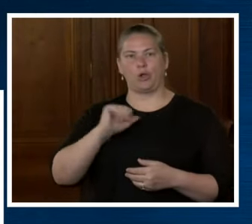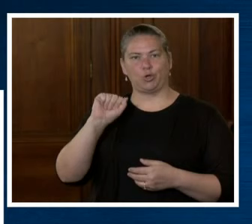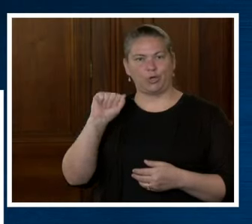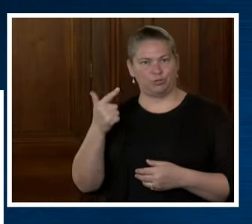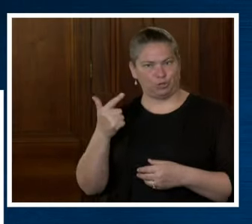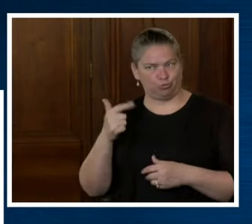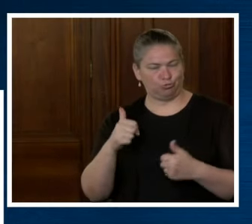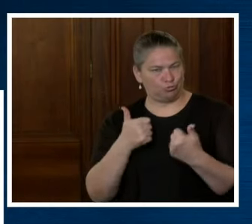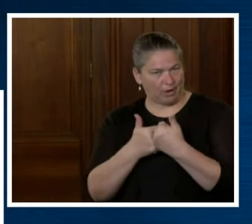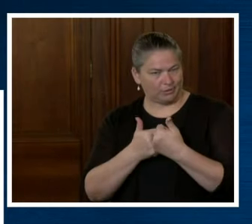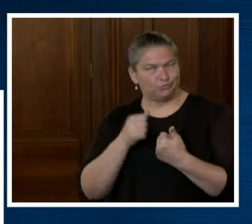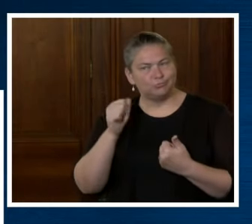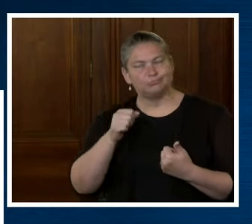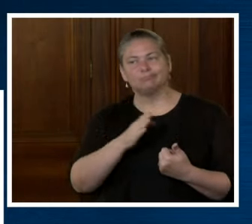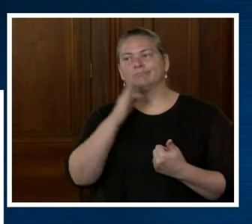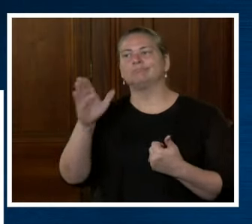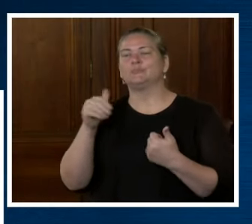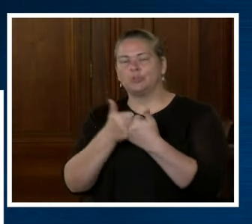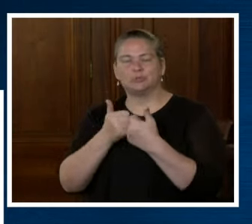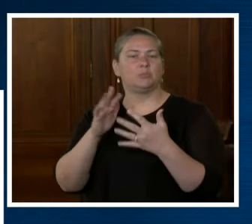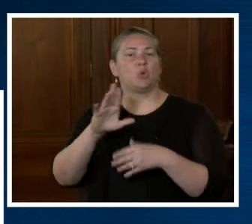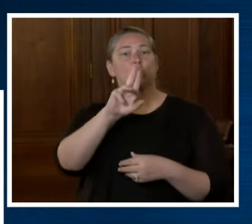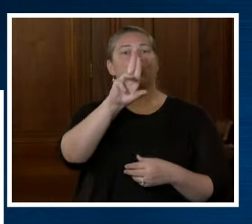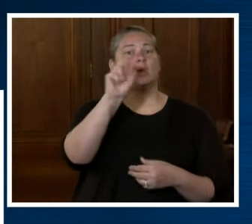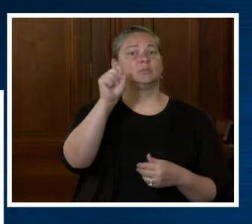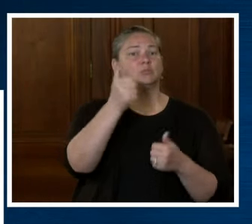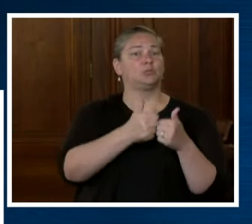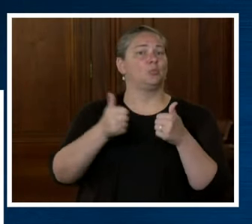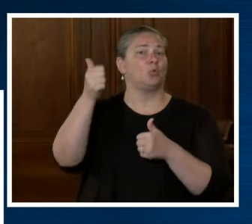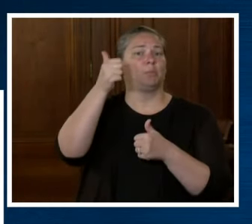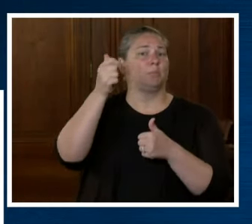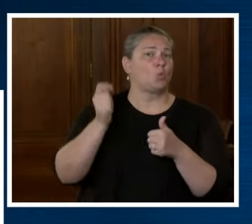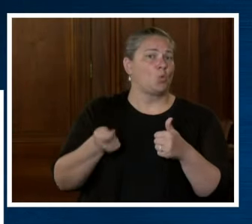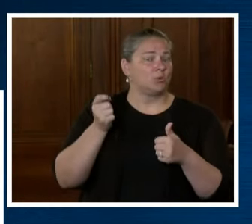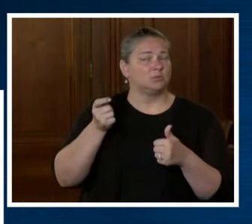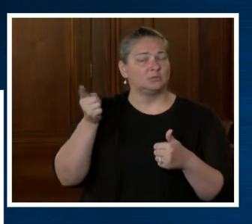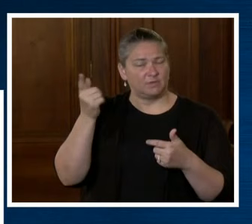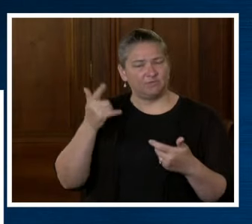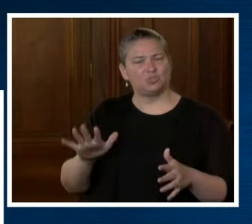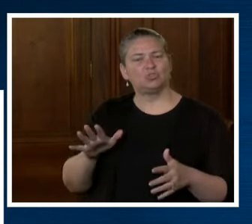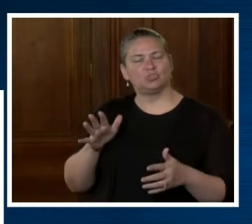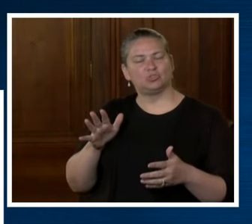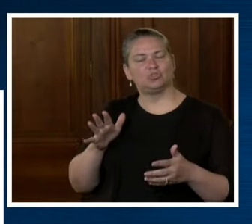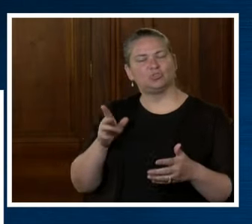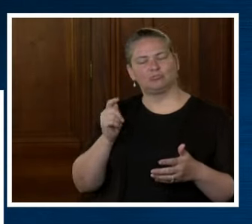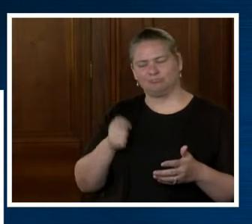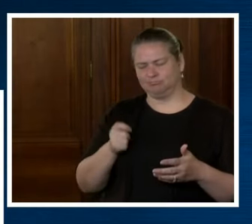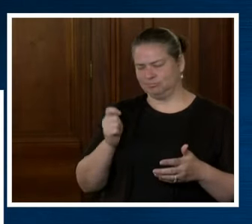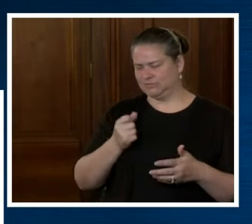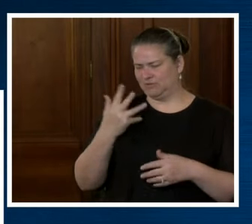STEPS BECAUSE ANYBODY LOVES POWER OR IS TRYING TO DO ANYTHING, WE TOOK THEM TO SAVE LIVES, AND THAT'S WHAT WE'VE